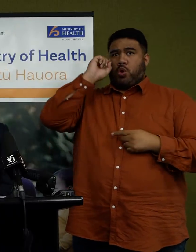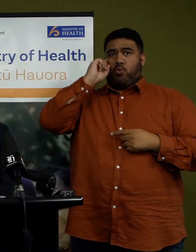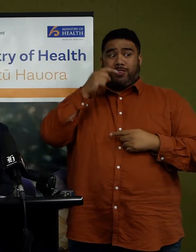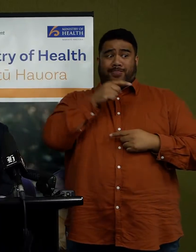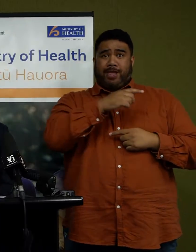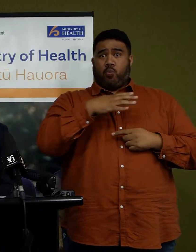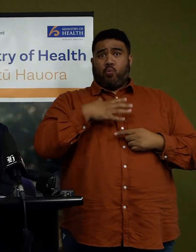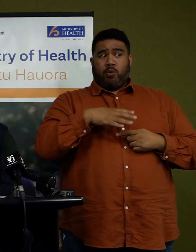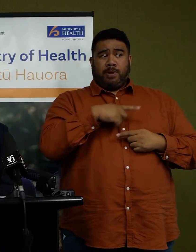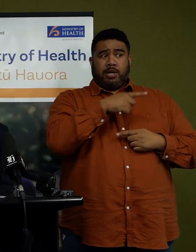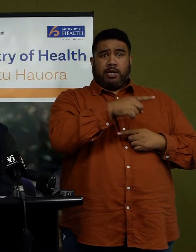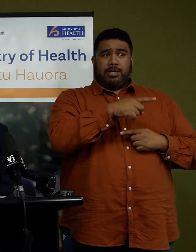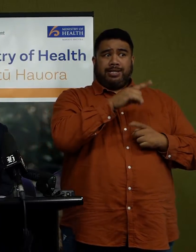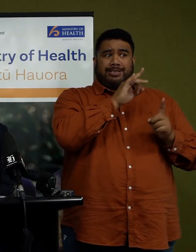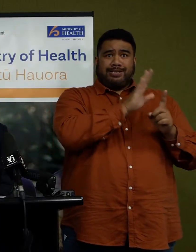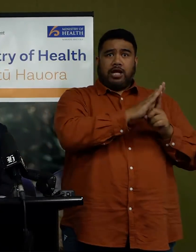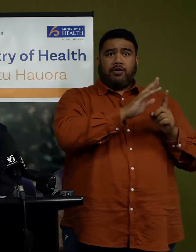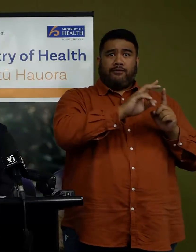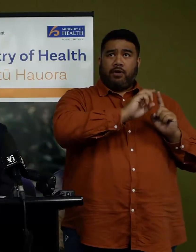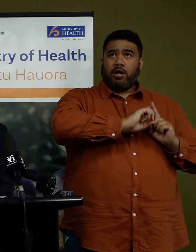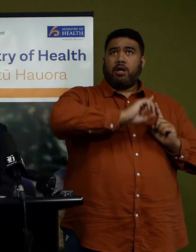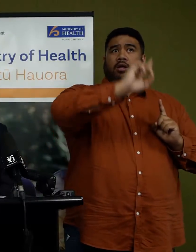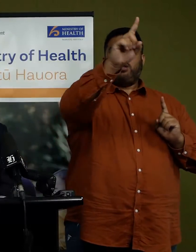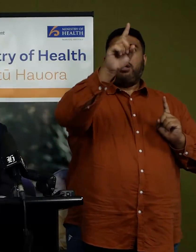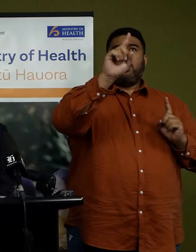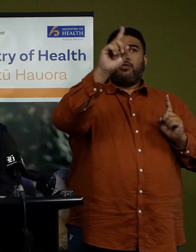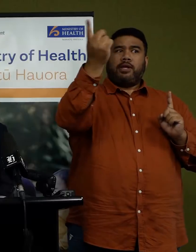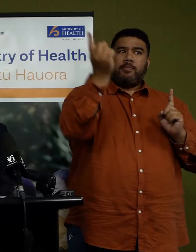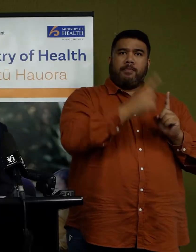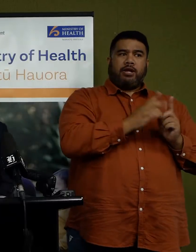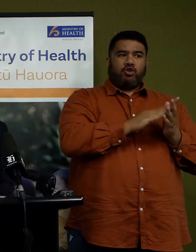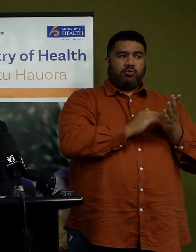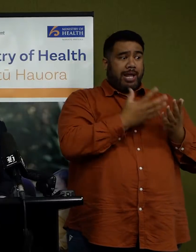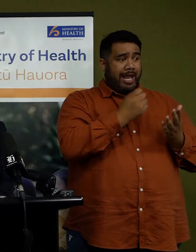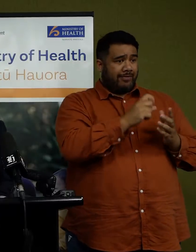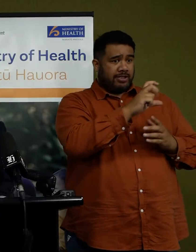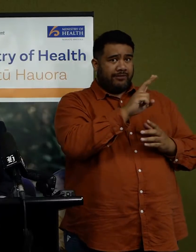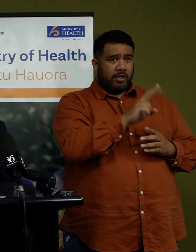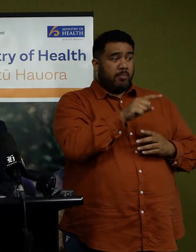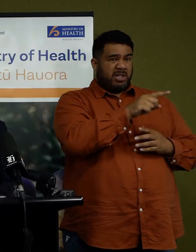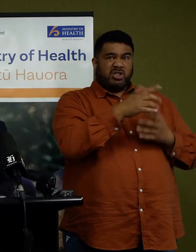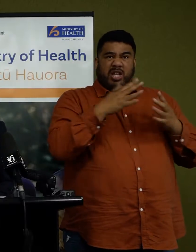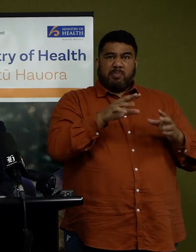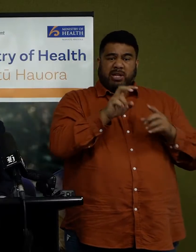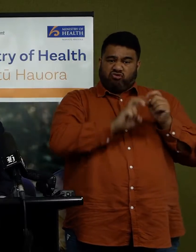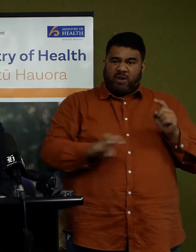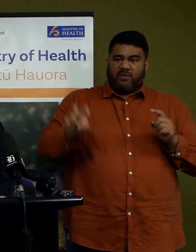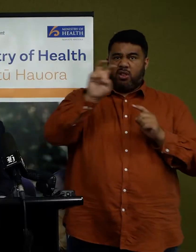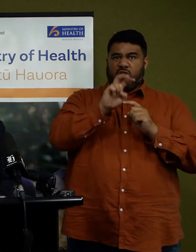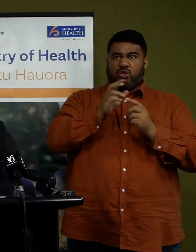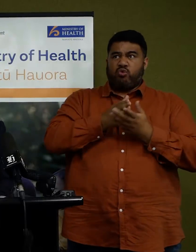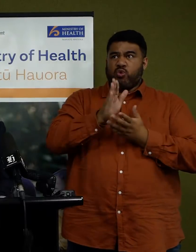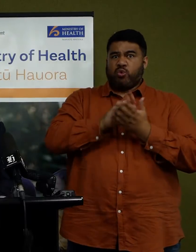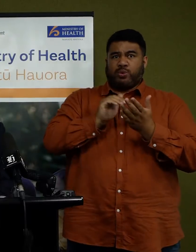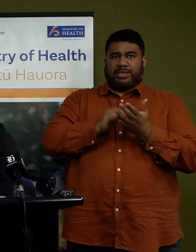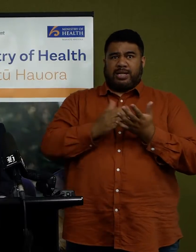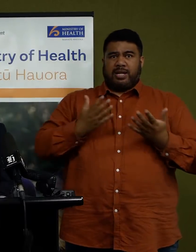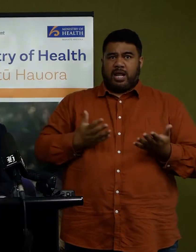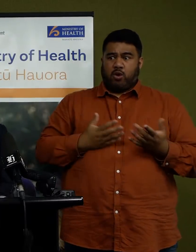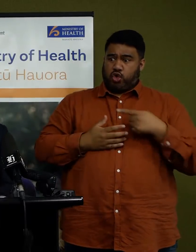traveled so far and wide in New Zealand carrying all this. I am interested in identifying all